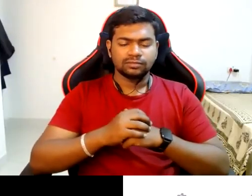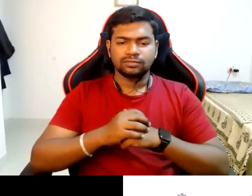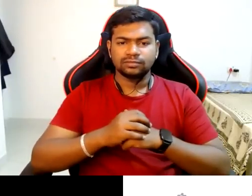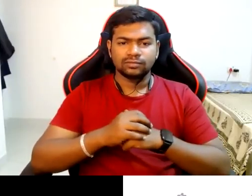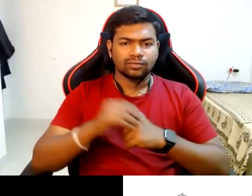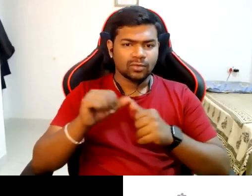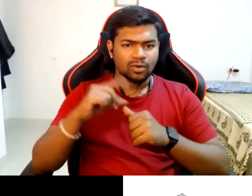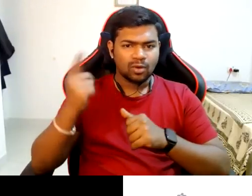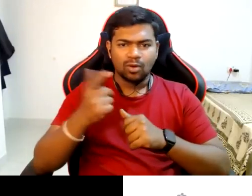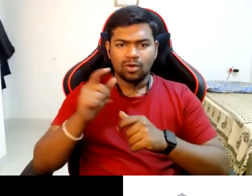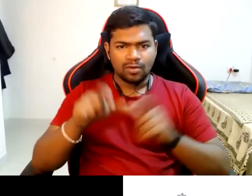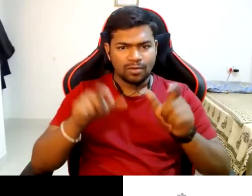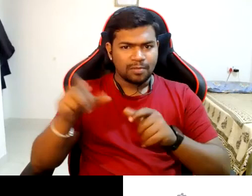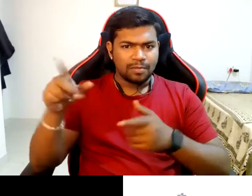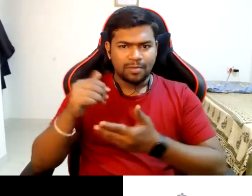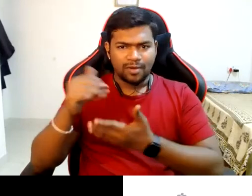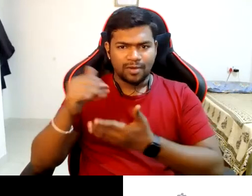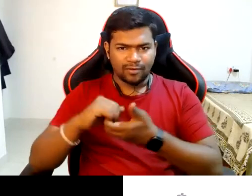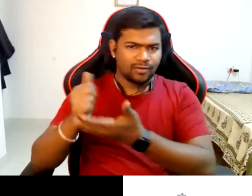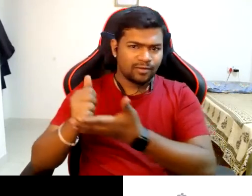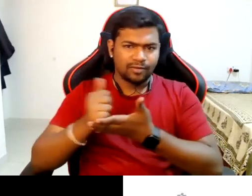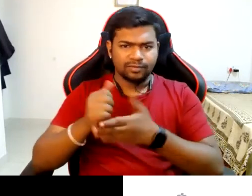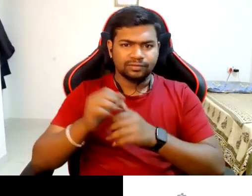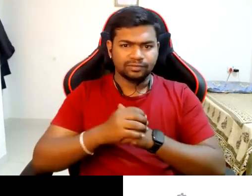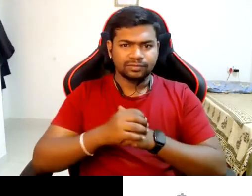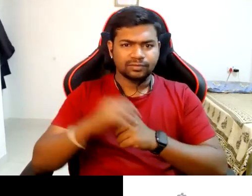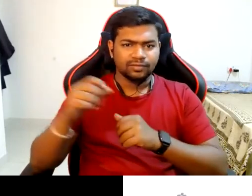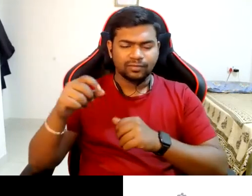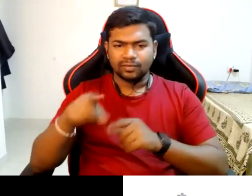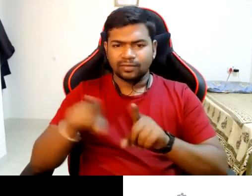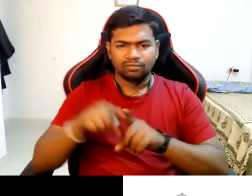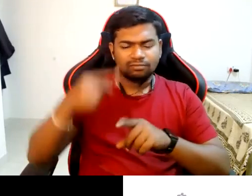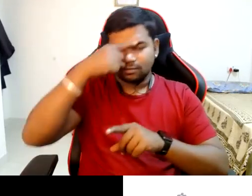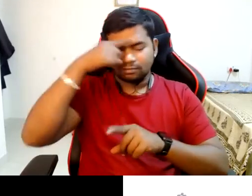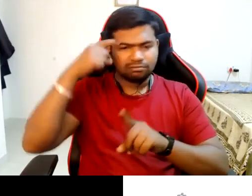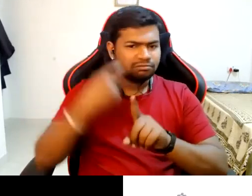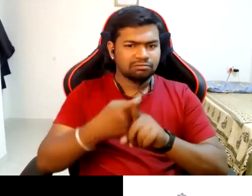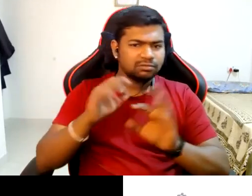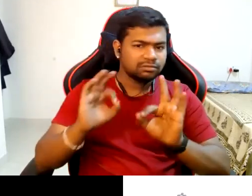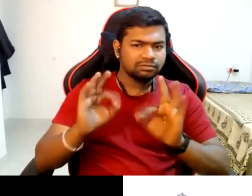in my school time and then Karma,Karma helped me back when I was in college